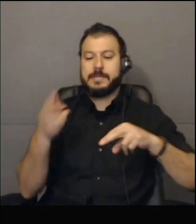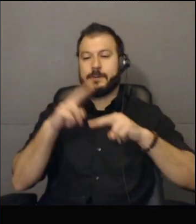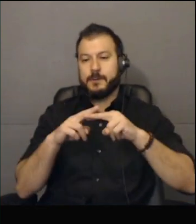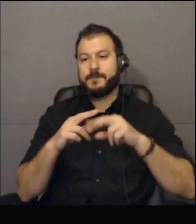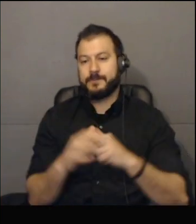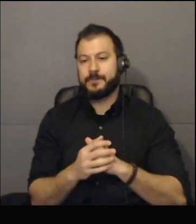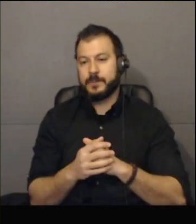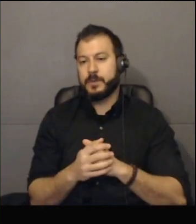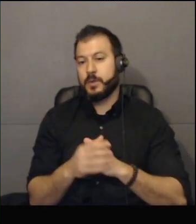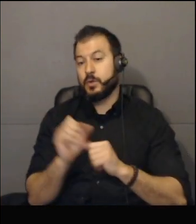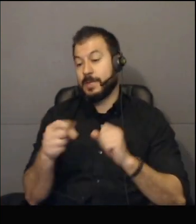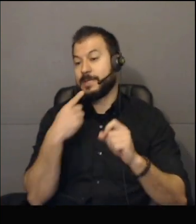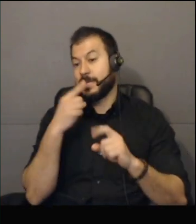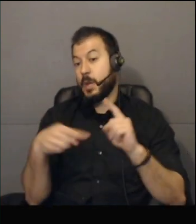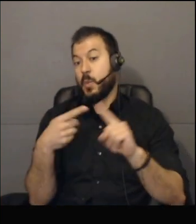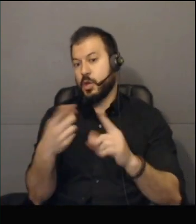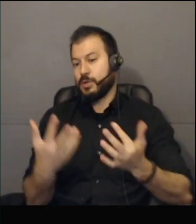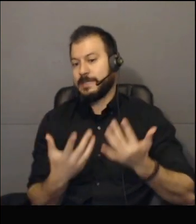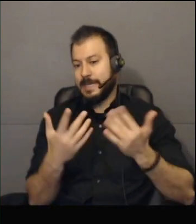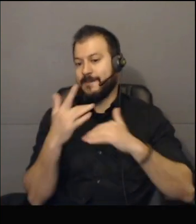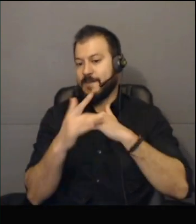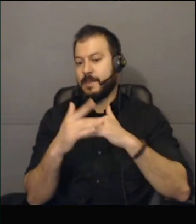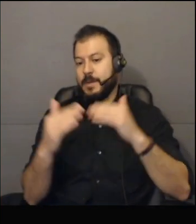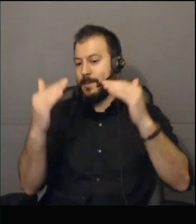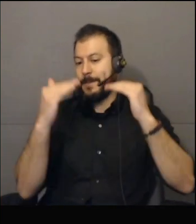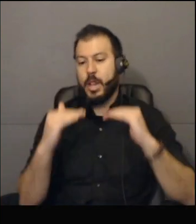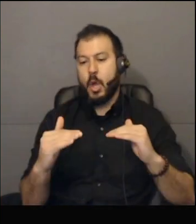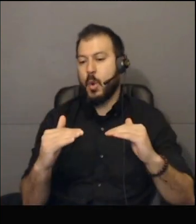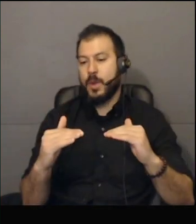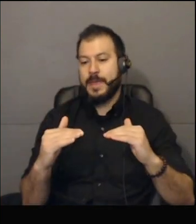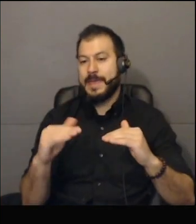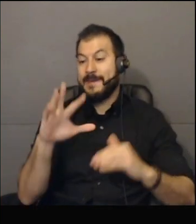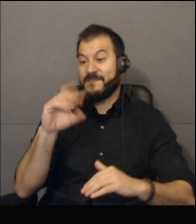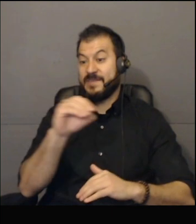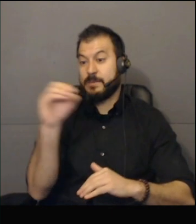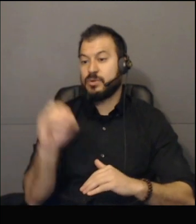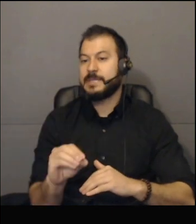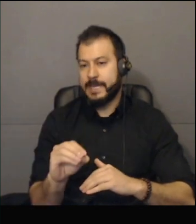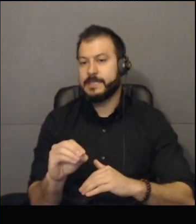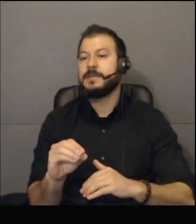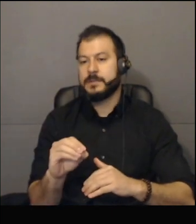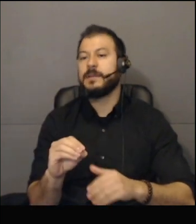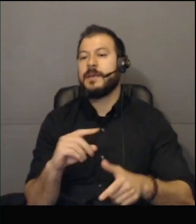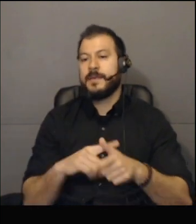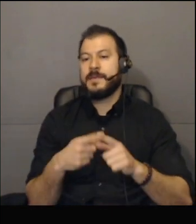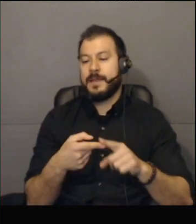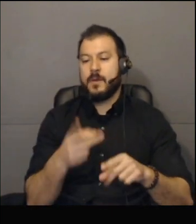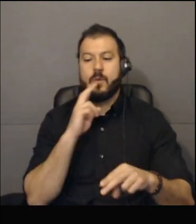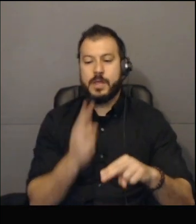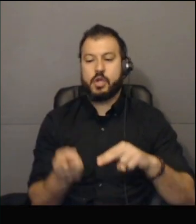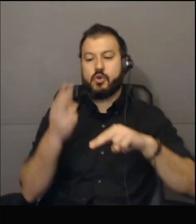For example, one single scenario, you can say that when you're standing by availability drops